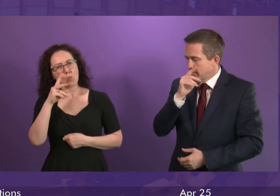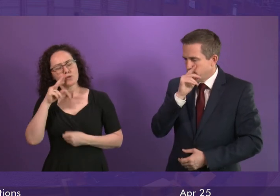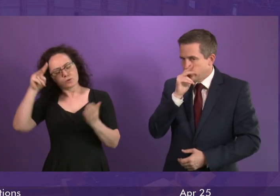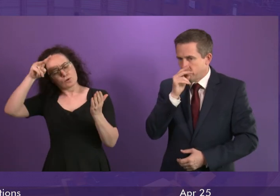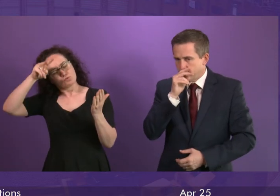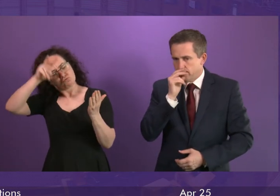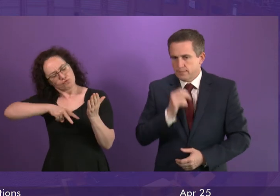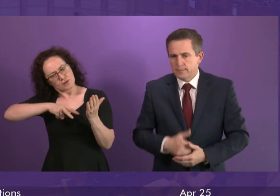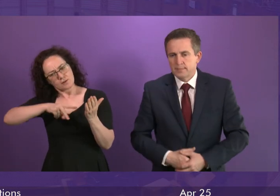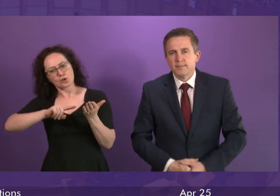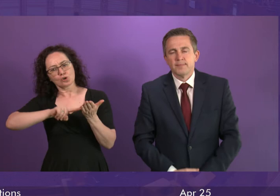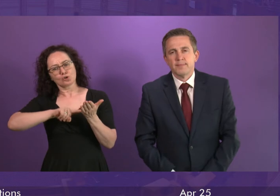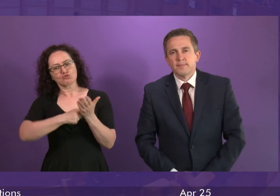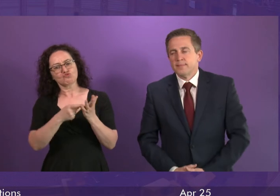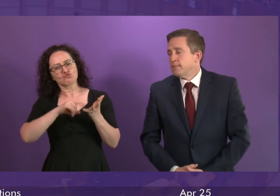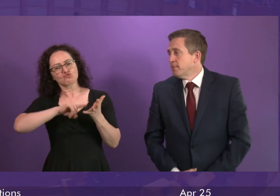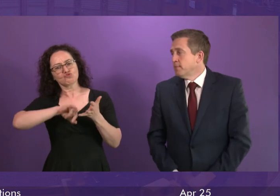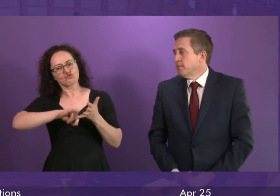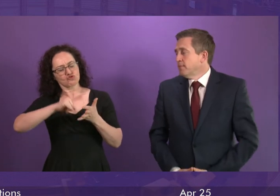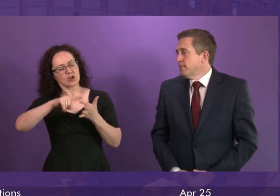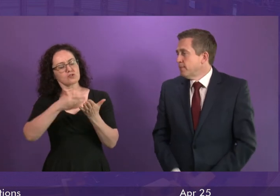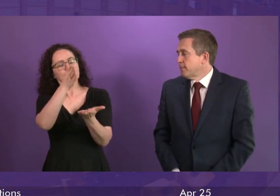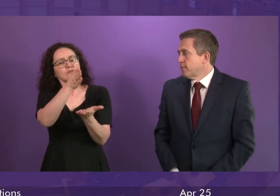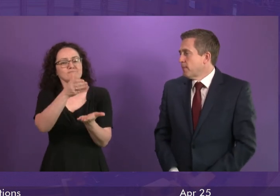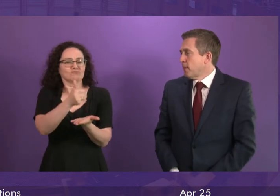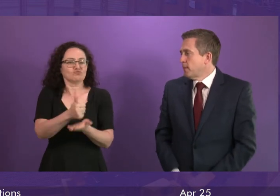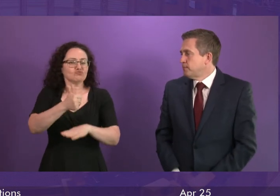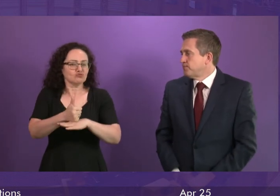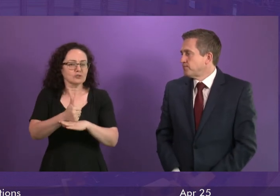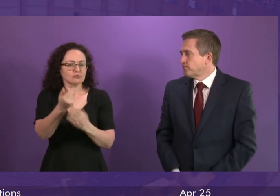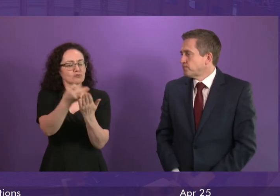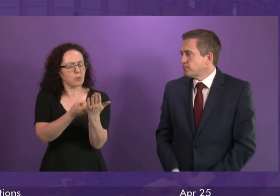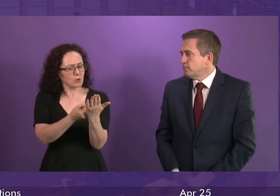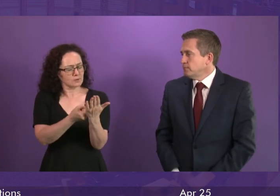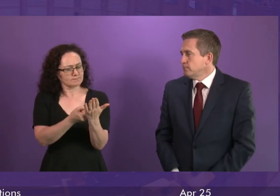was published this morning. The rise in food bank use is utterly unacceptable: let us hear